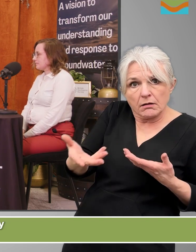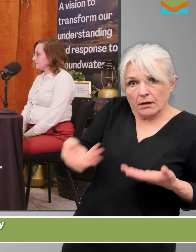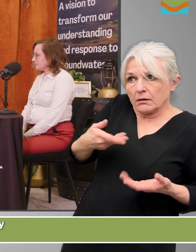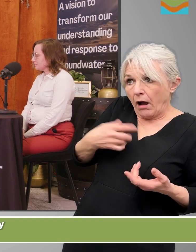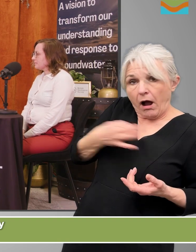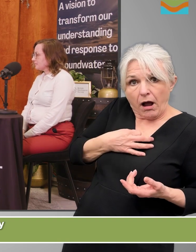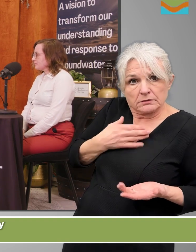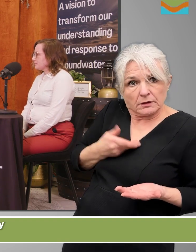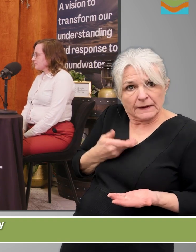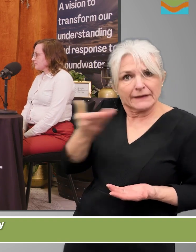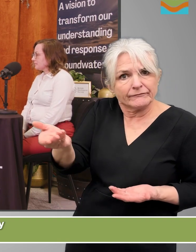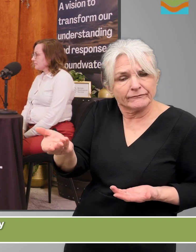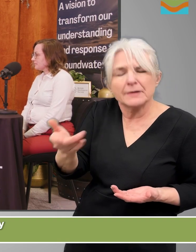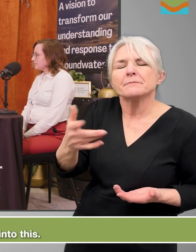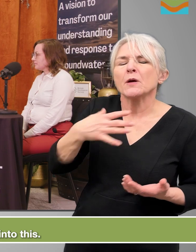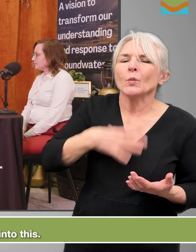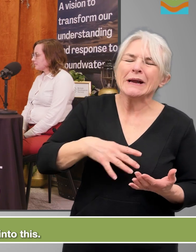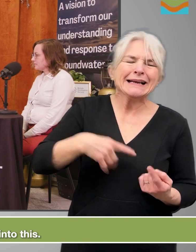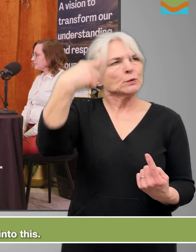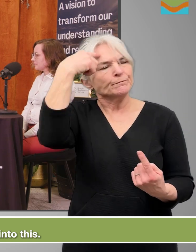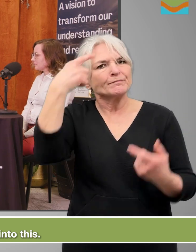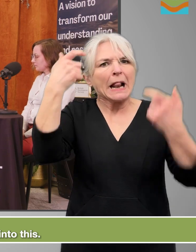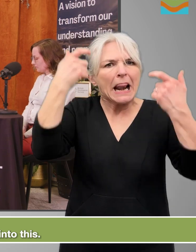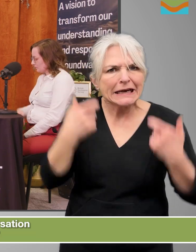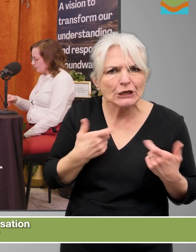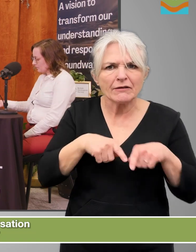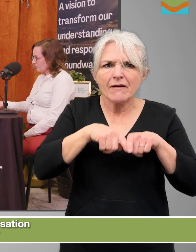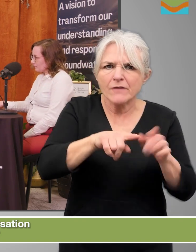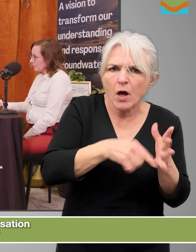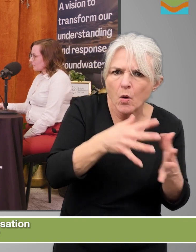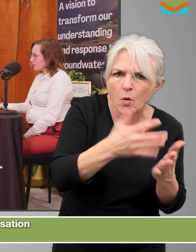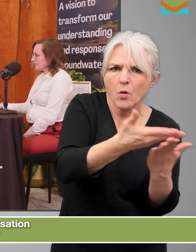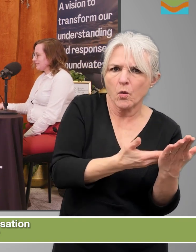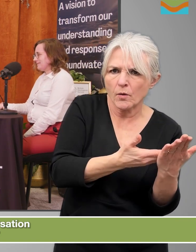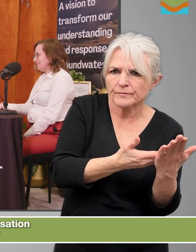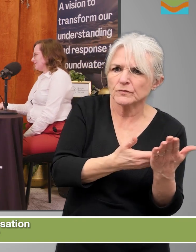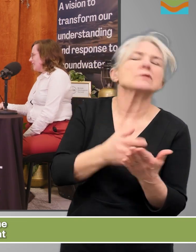They do actually formally do that legislation. And I'm going to pull Rhiannon into this. We've had some good conversation about this, haven't we?